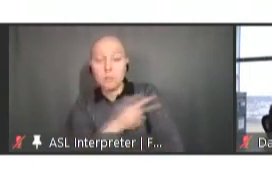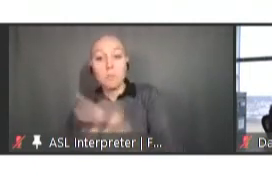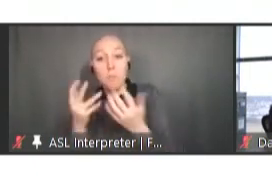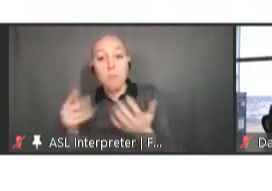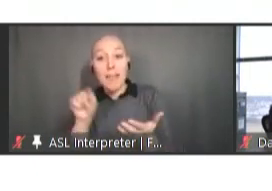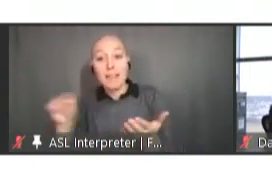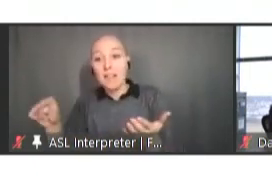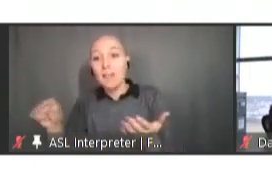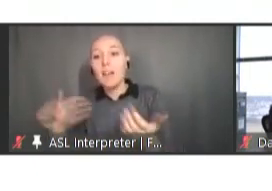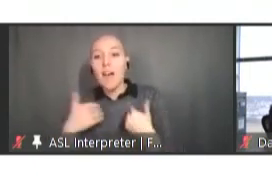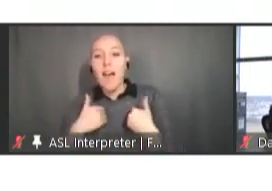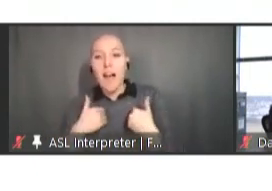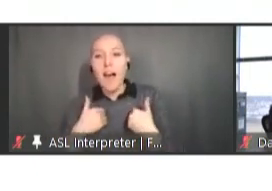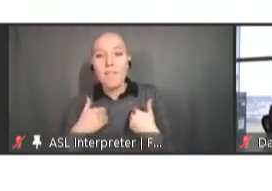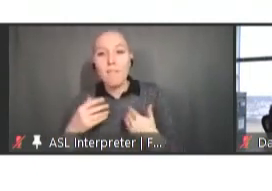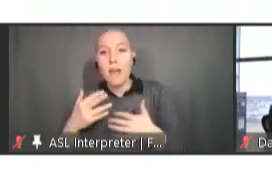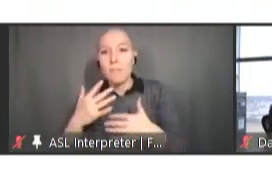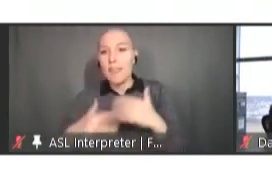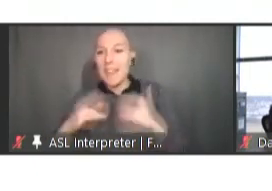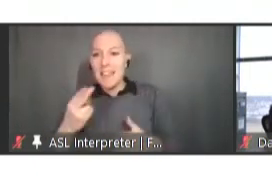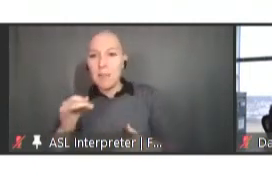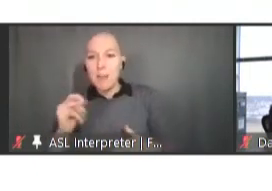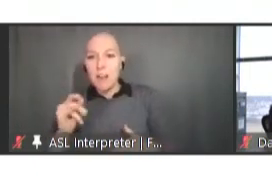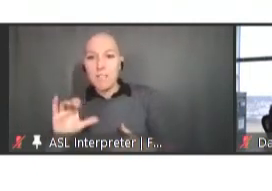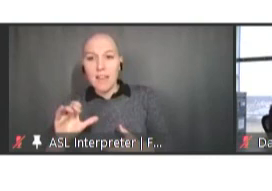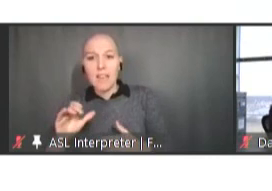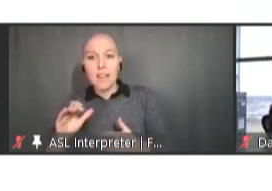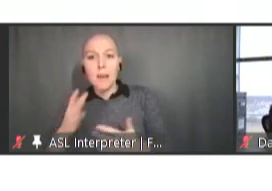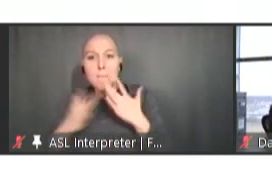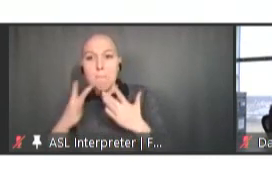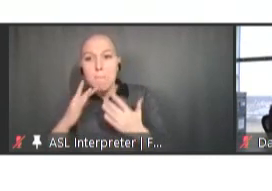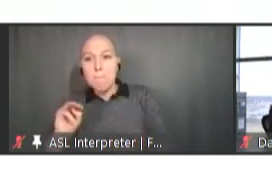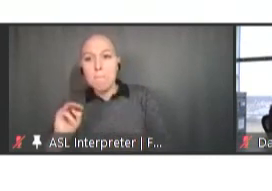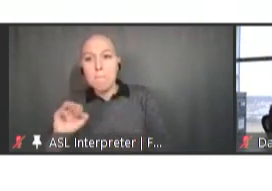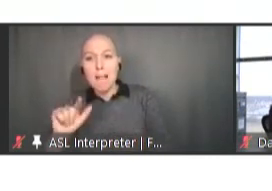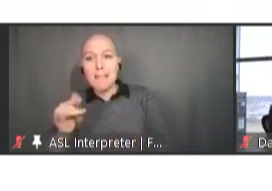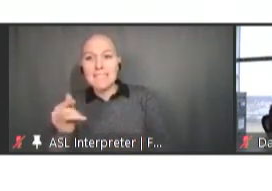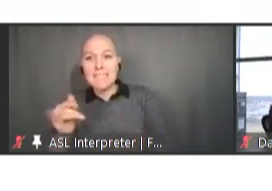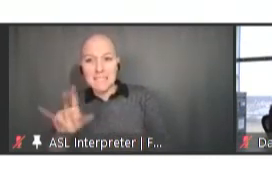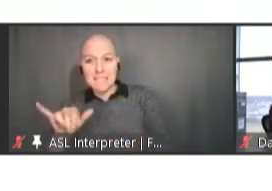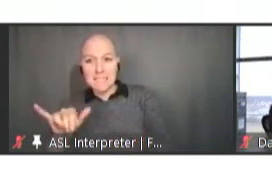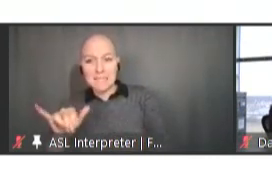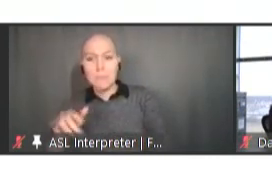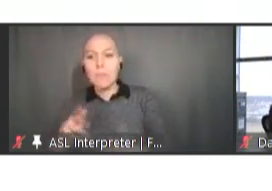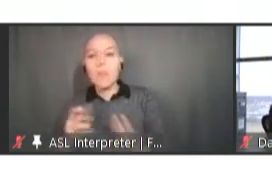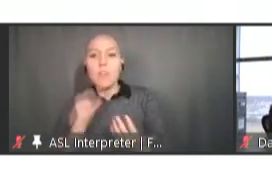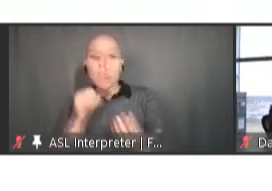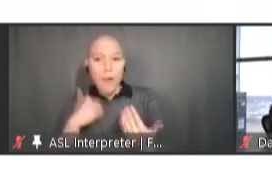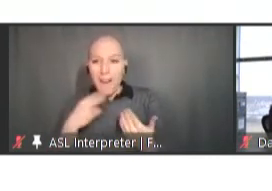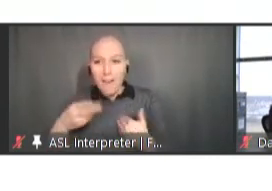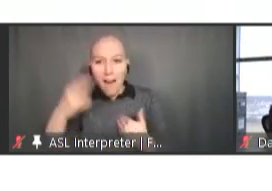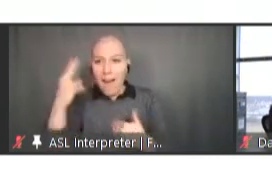malignancies do not have, you know, high level of B cells or they're on B cell depletion therapy,